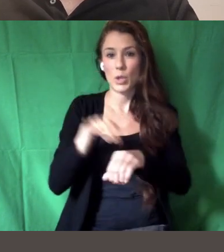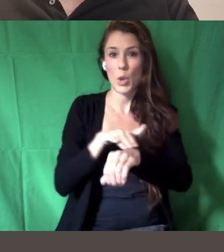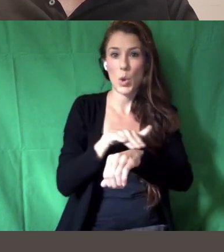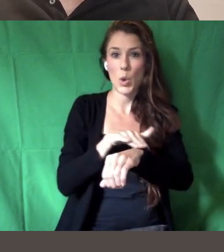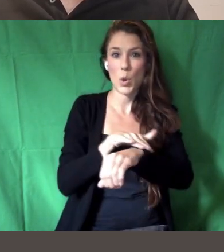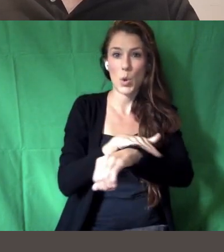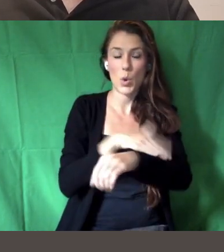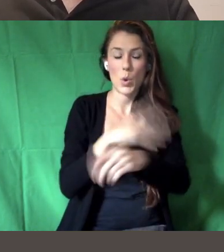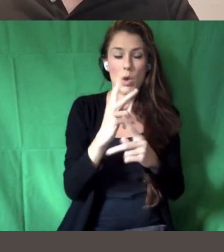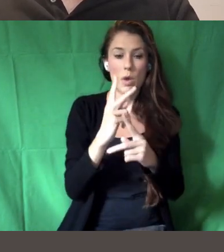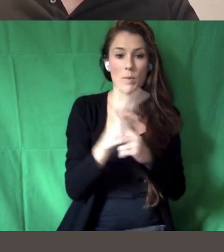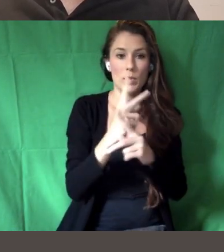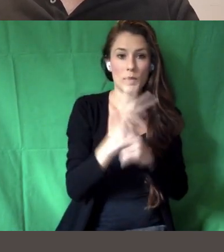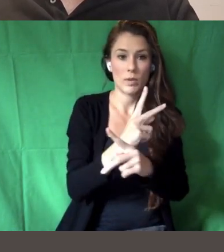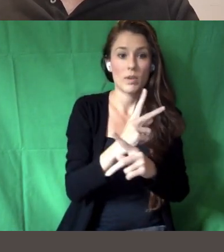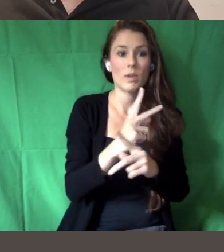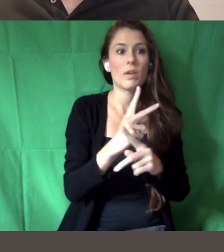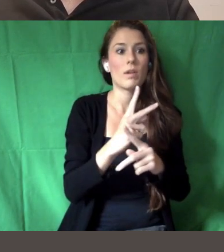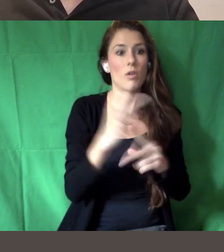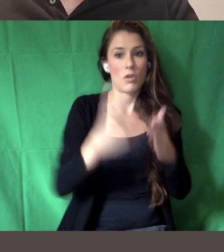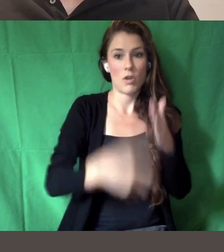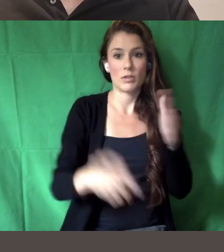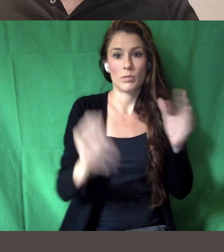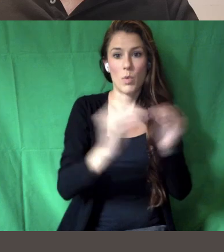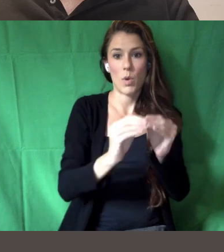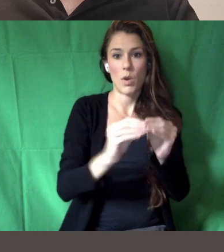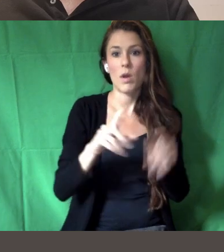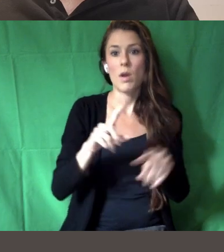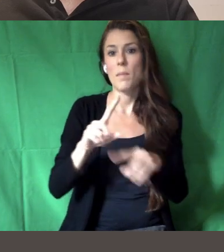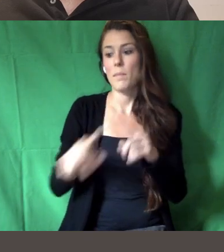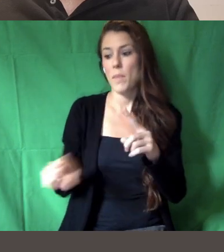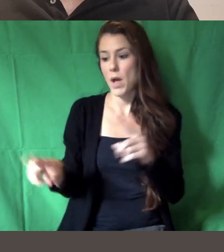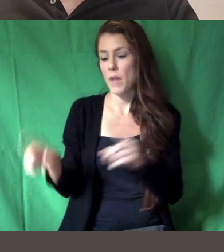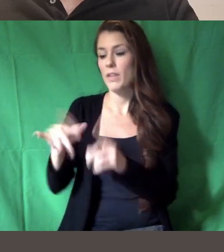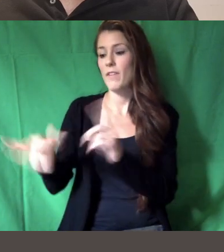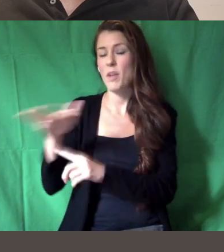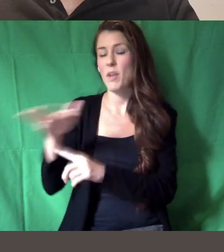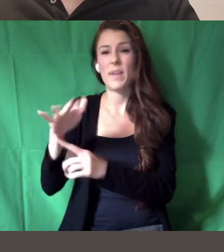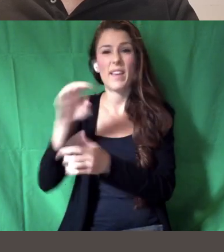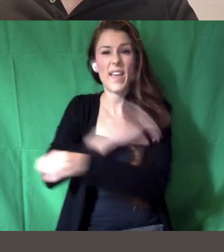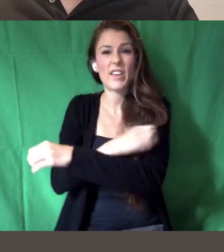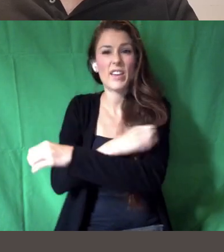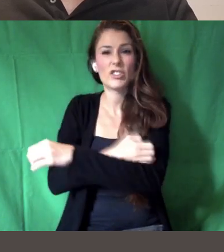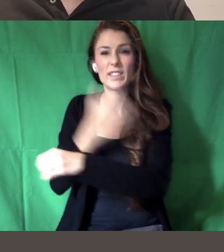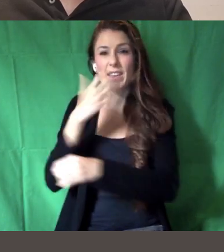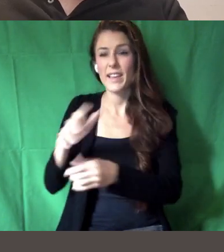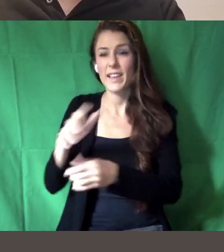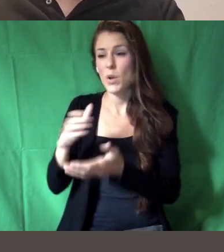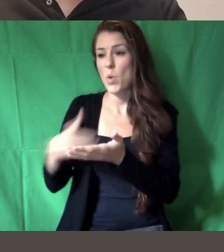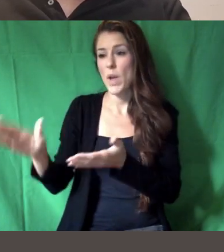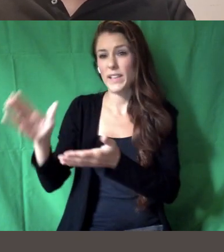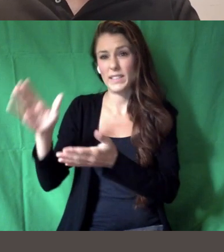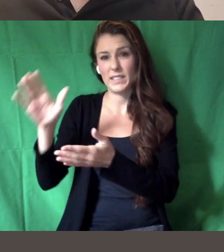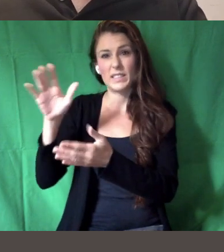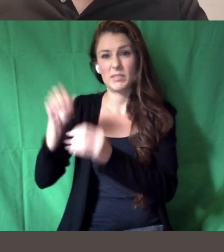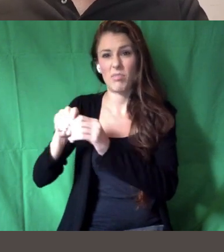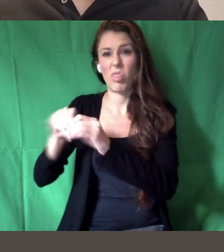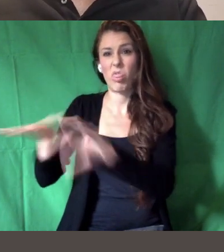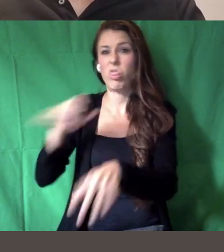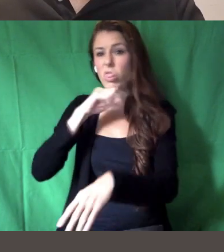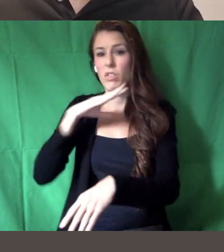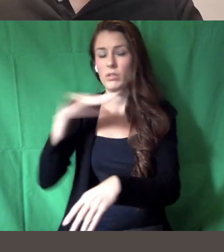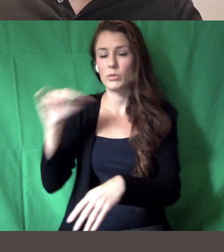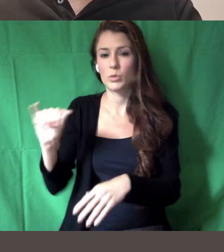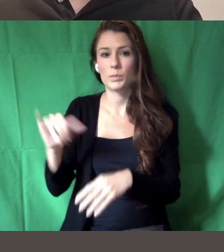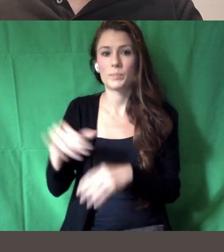but they also harm environment in terms of energy, heat, waste, and pollution. Today we explore how